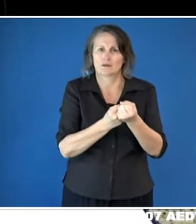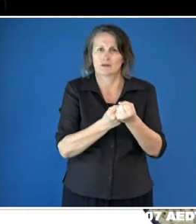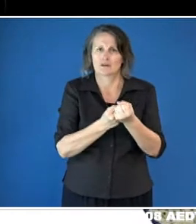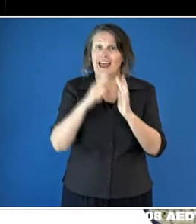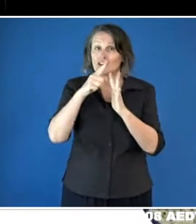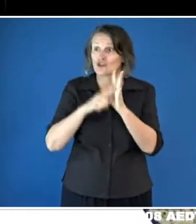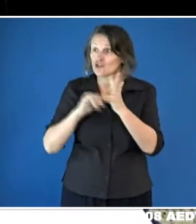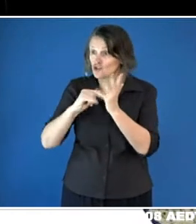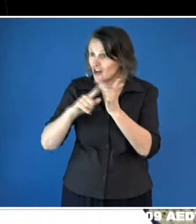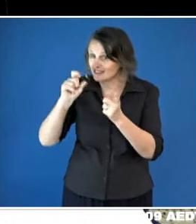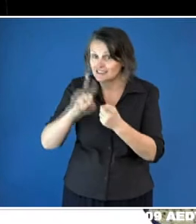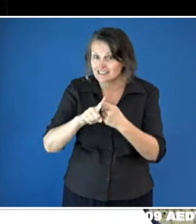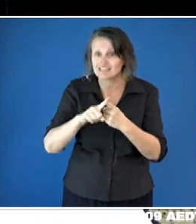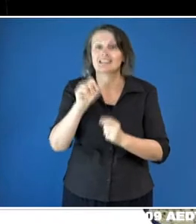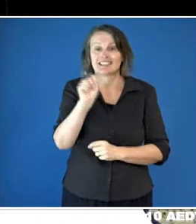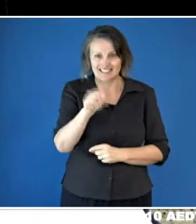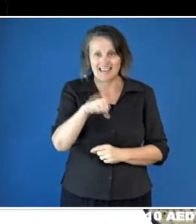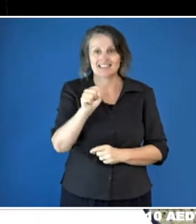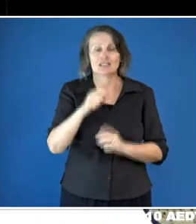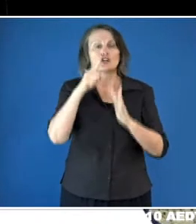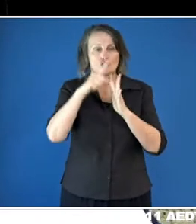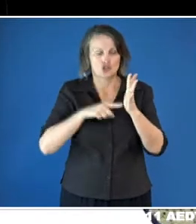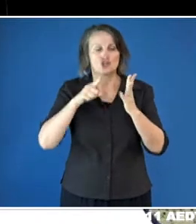Nothing but justice.